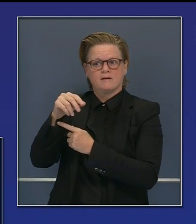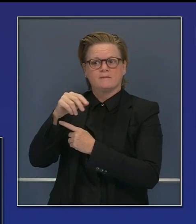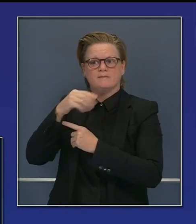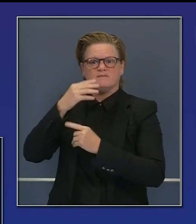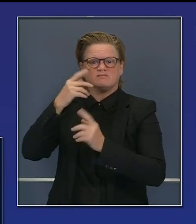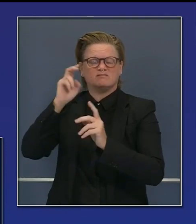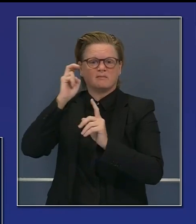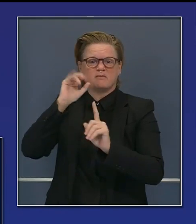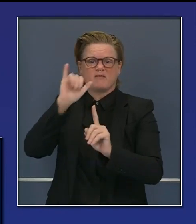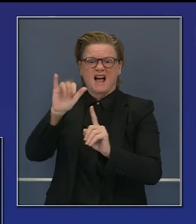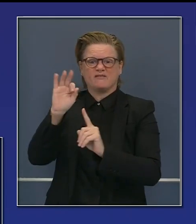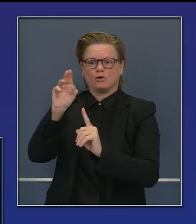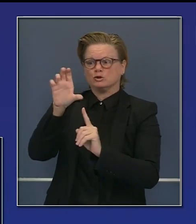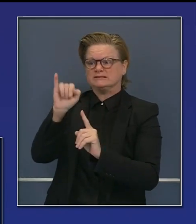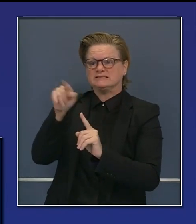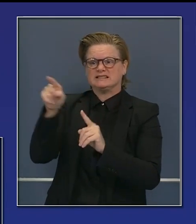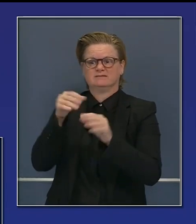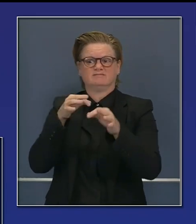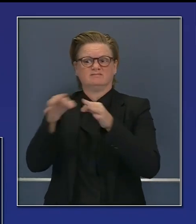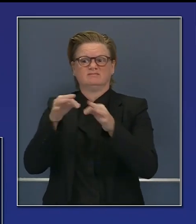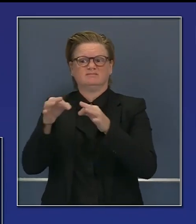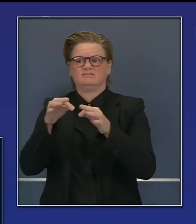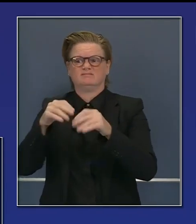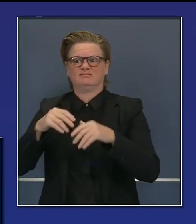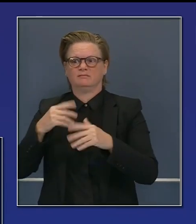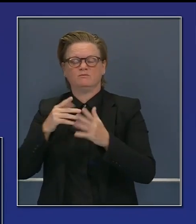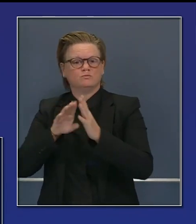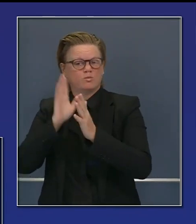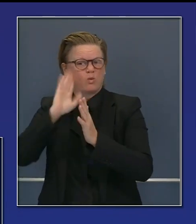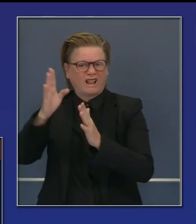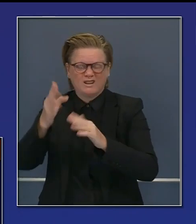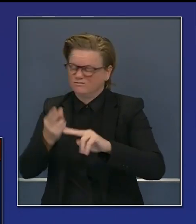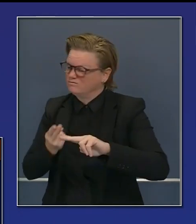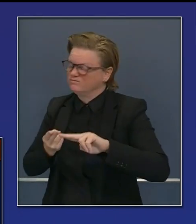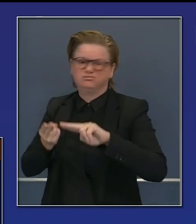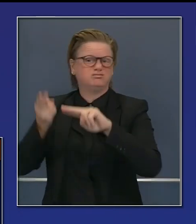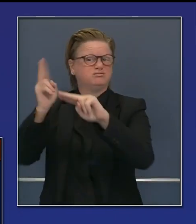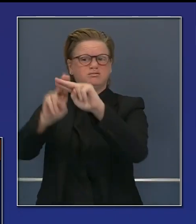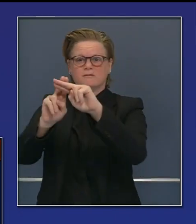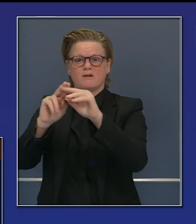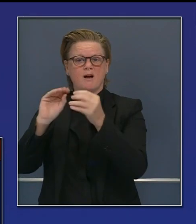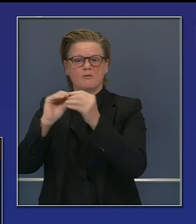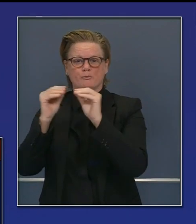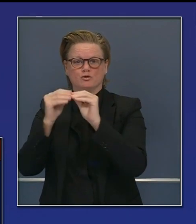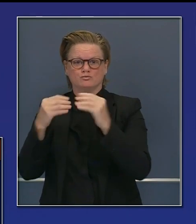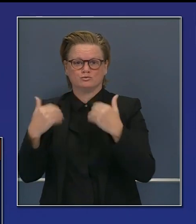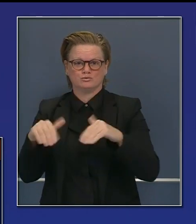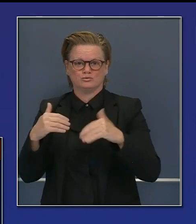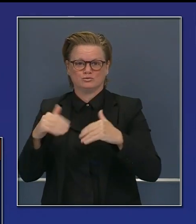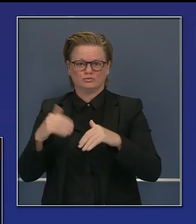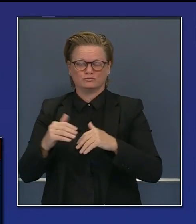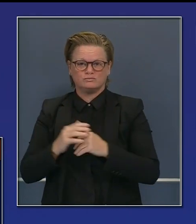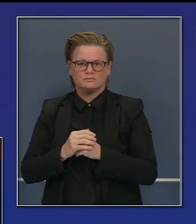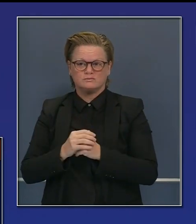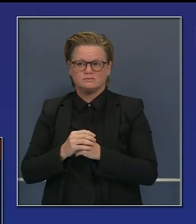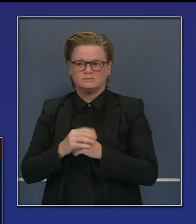THEY WILL BE FELT IN A NUMBER OF WEEKS. DR. ANTHONY FAUCI I THINK THAT AT BEST, HE SAID WE SHOULD ANTICIPATE A SURGE ON TOP OF A